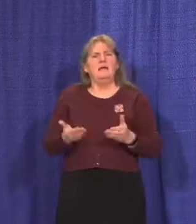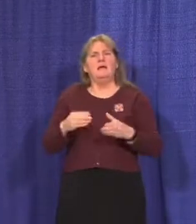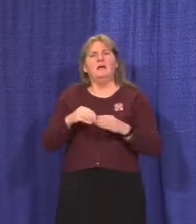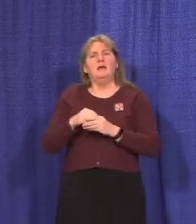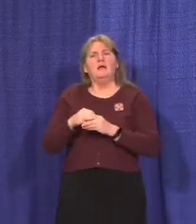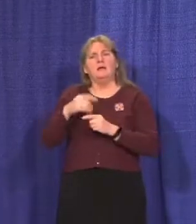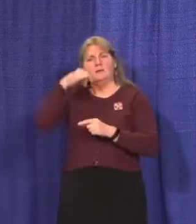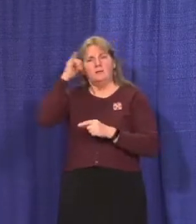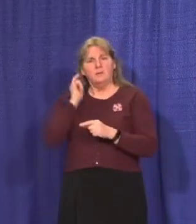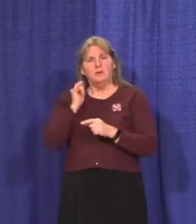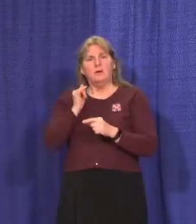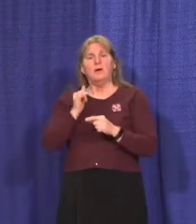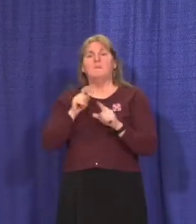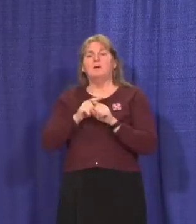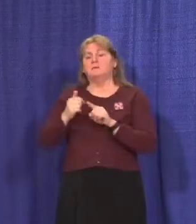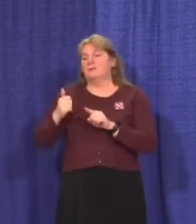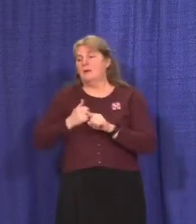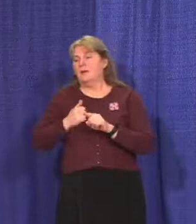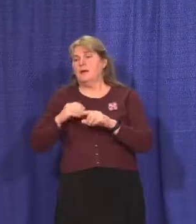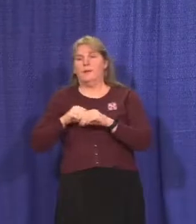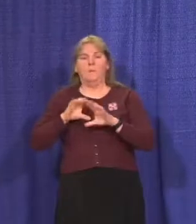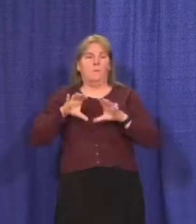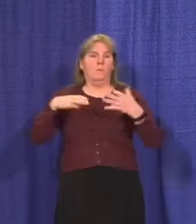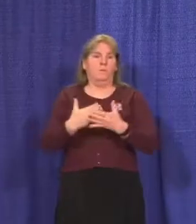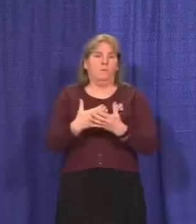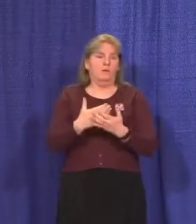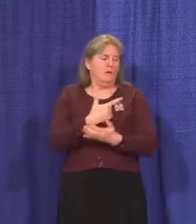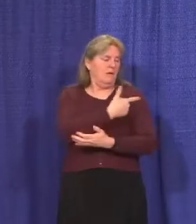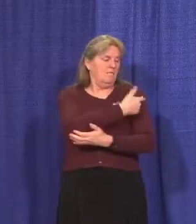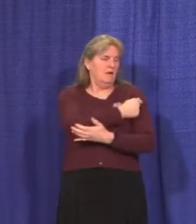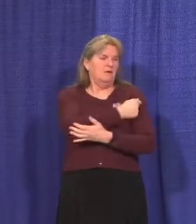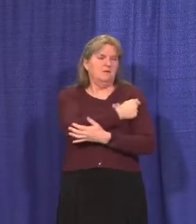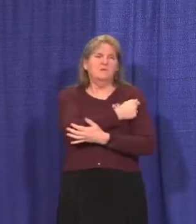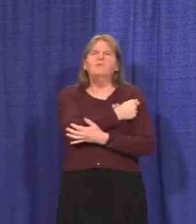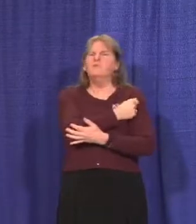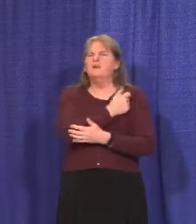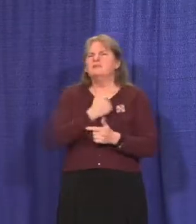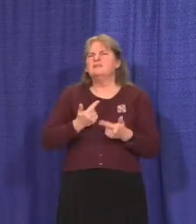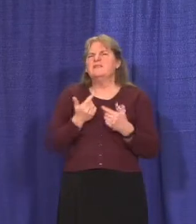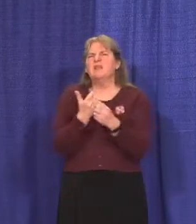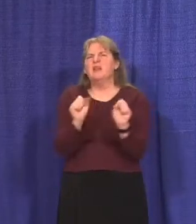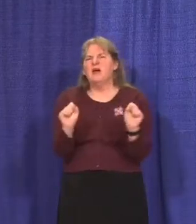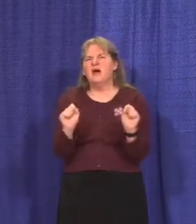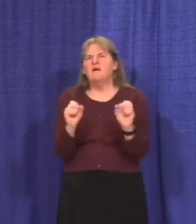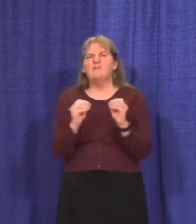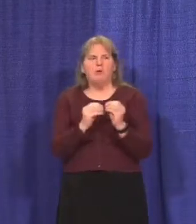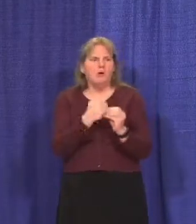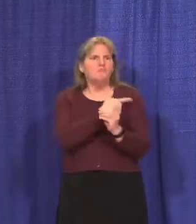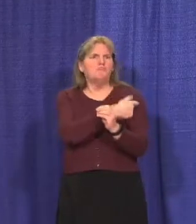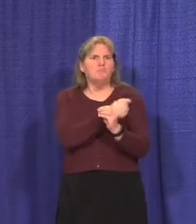The vaccines will continue to save lives as more people get immunized and every Yukoner he